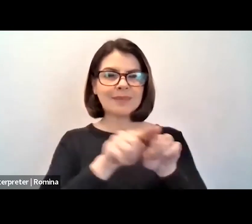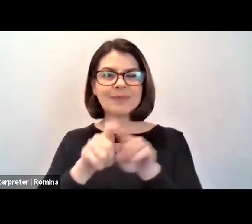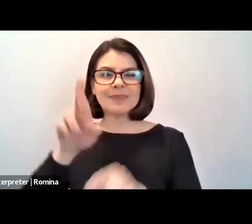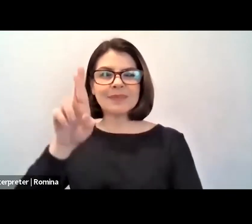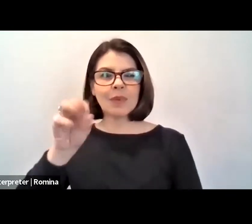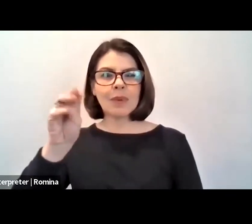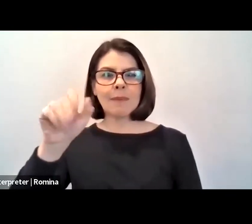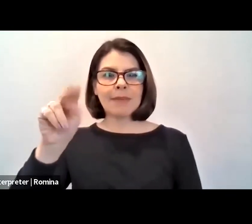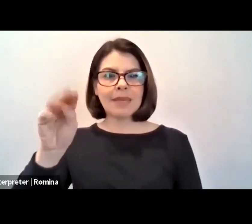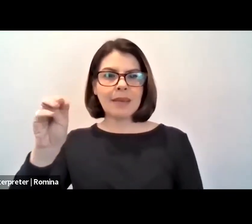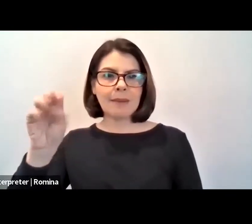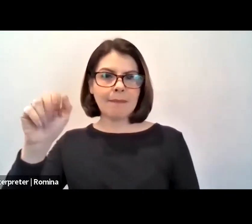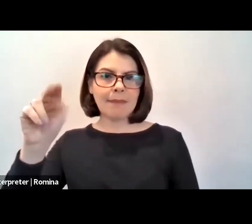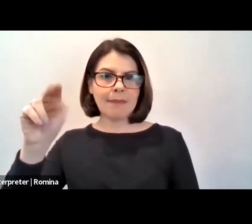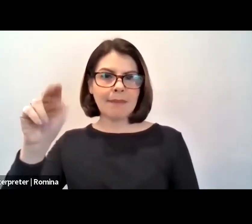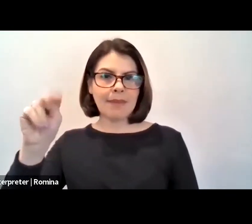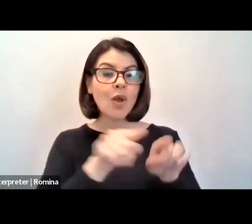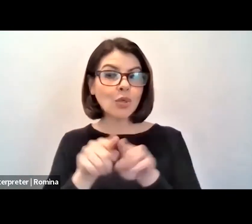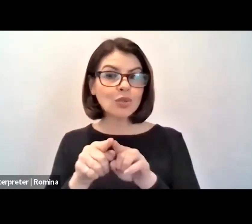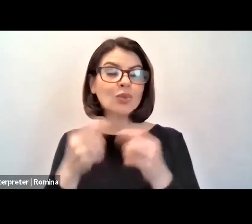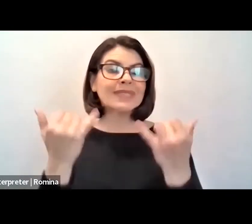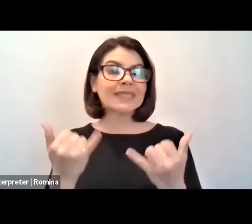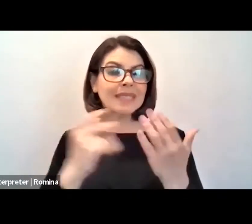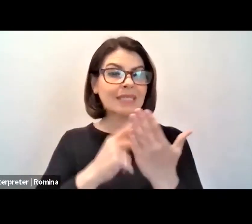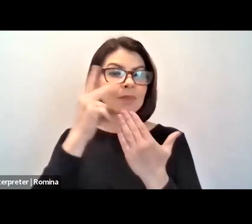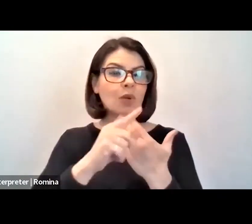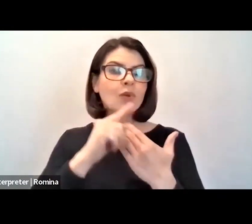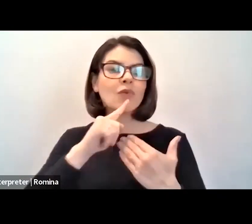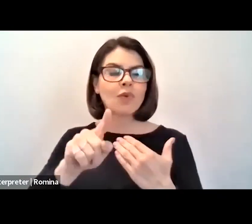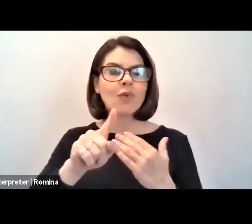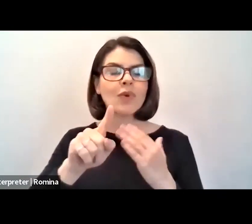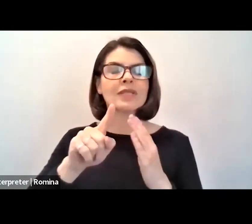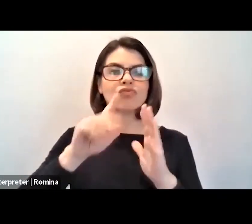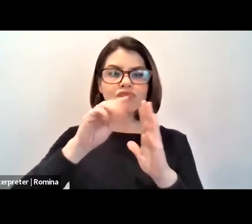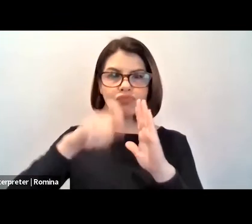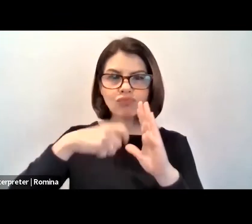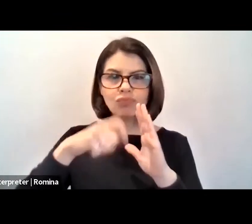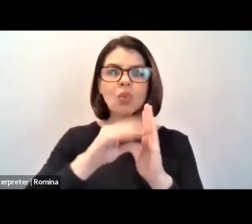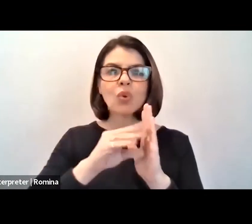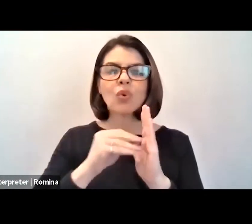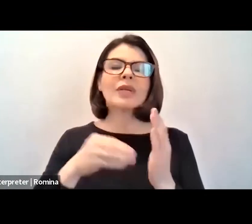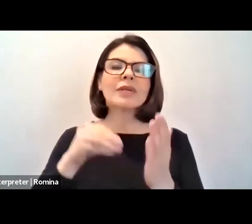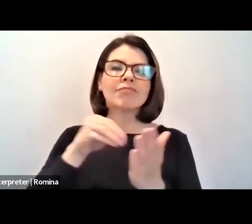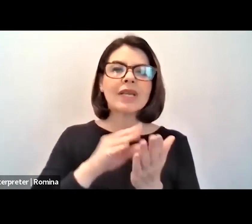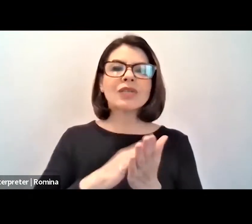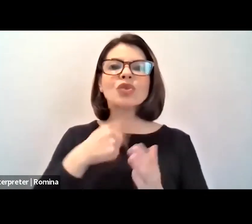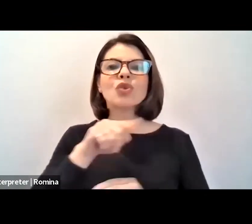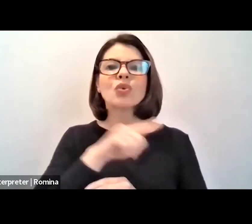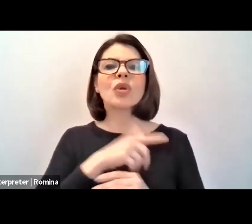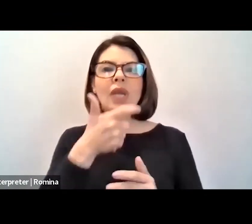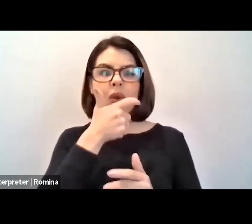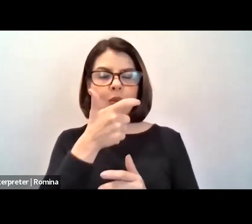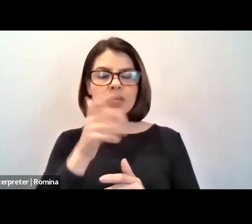As a reminder, as always, today's program is being recorded so you can watch the replay on SAG AFTRA's YouTube channel